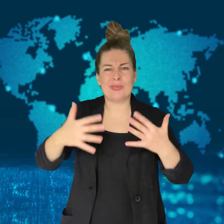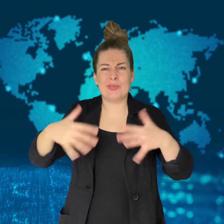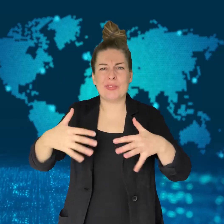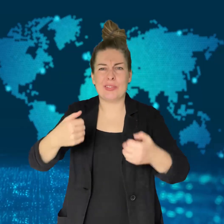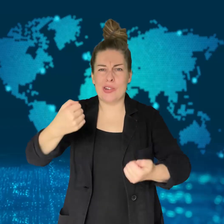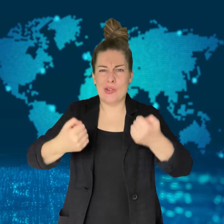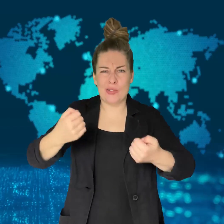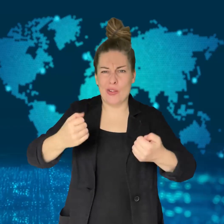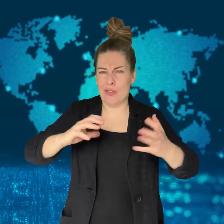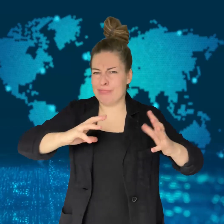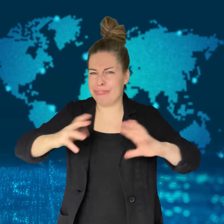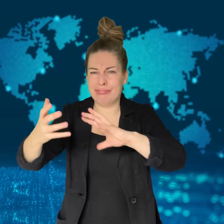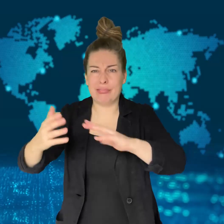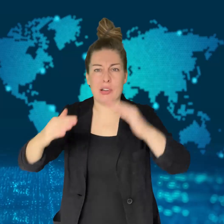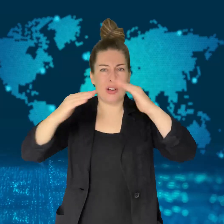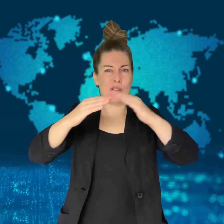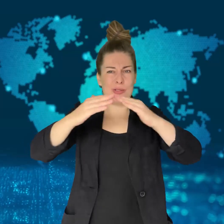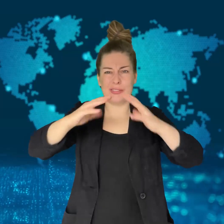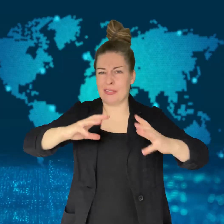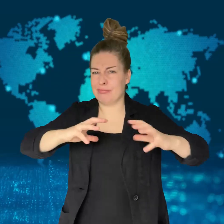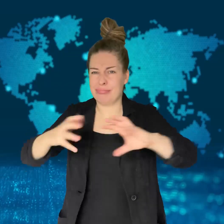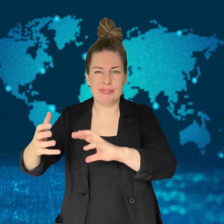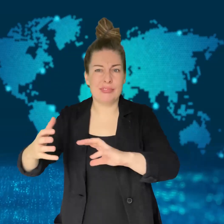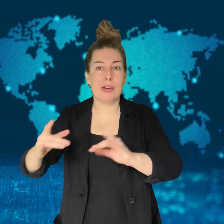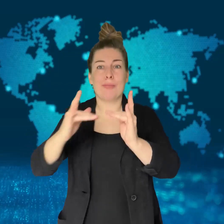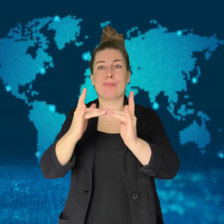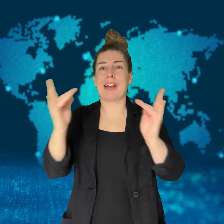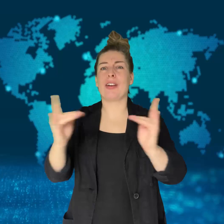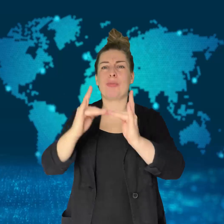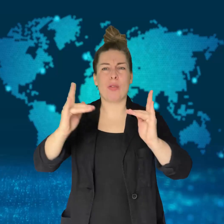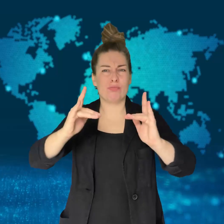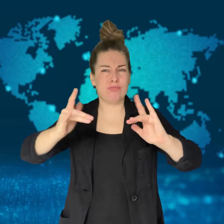Bridges, cars, and buildings were swept away